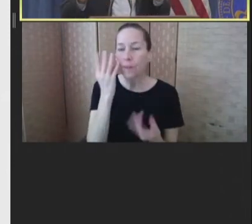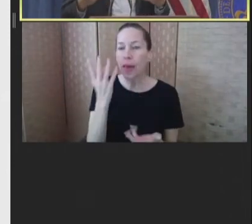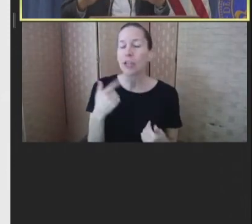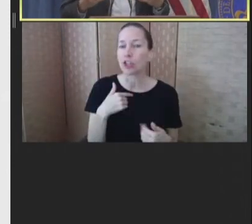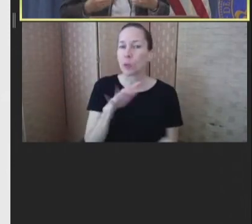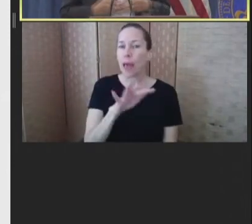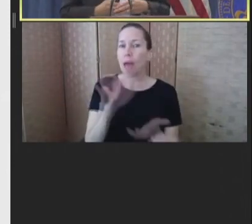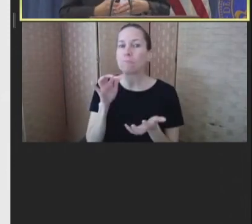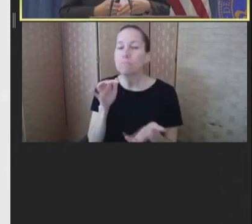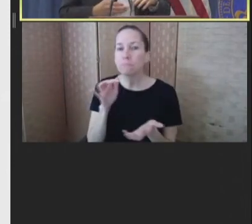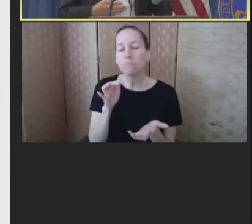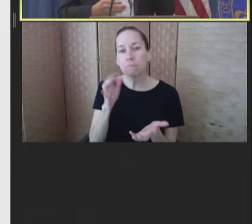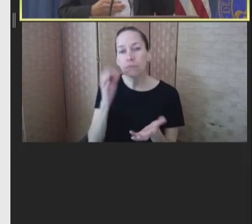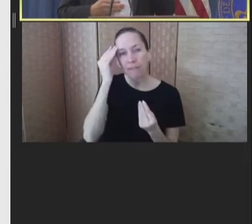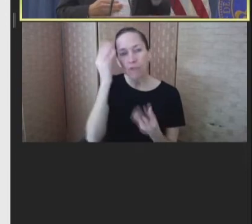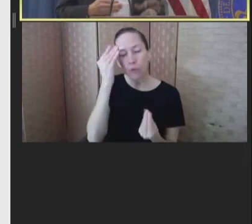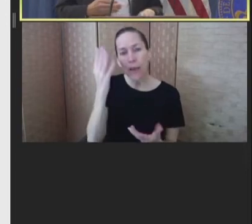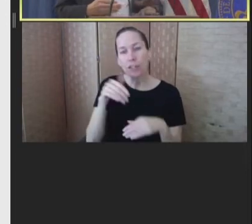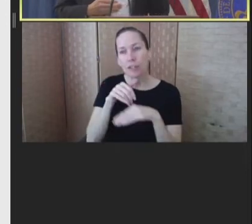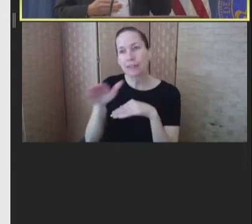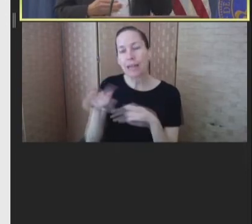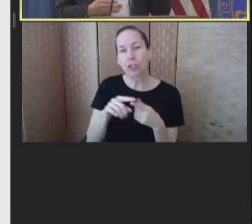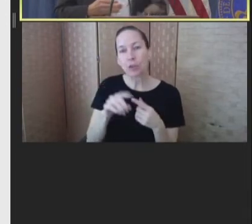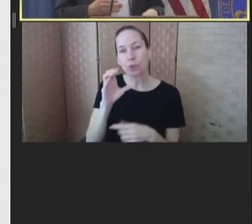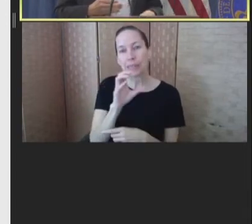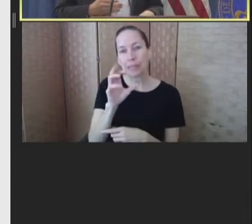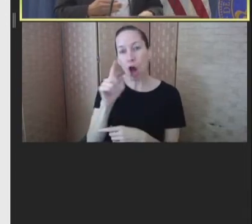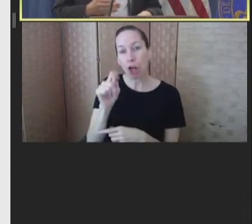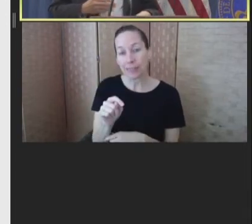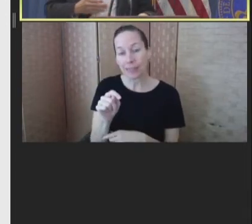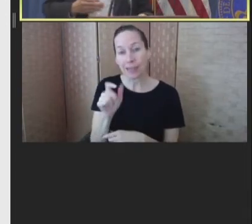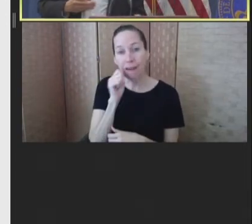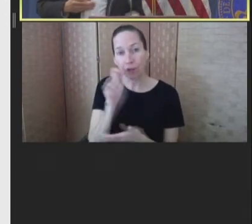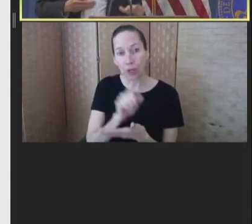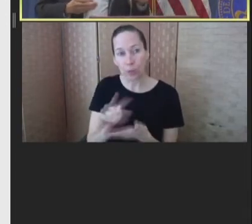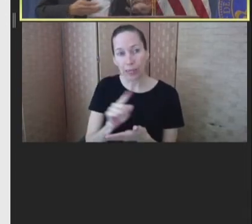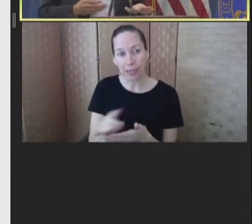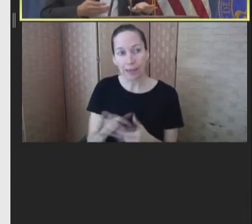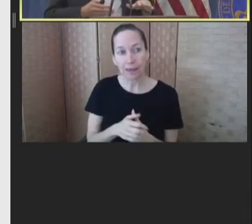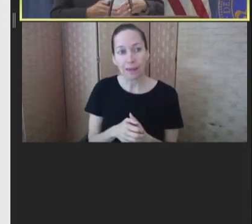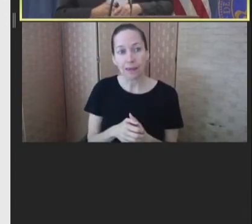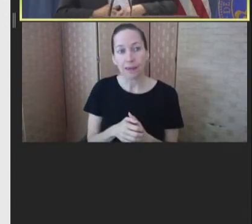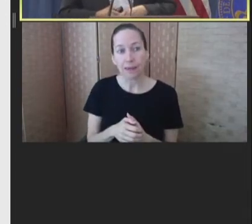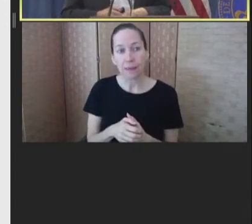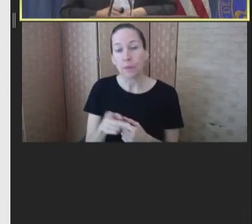a weekly basis. What you see in rows are every city and town -- every city and town in Marin.